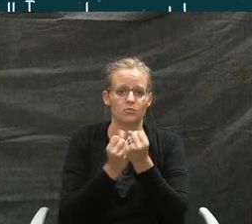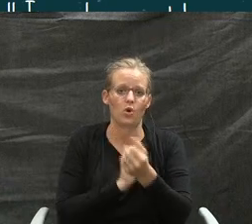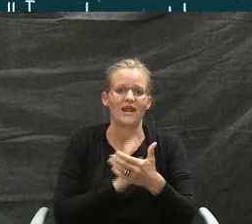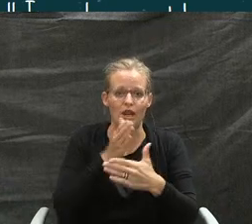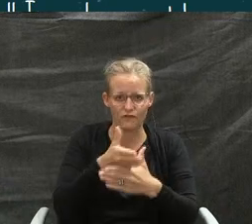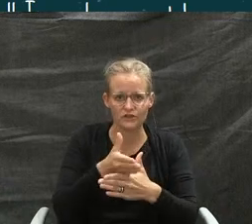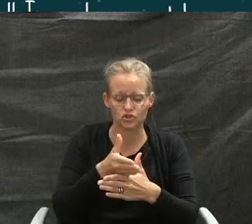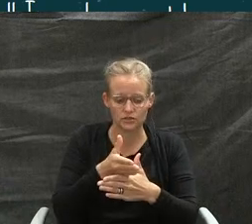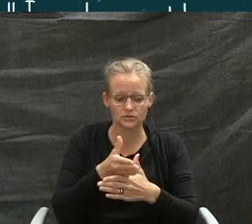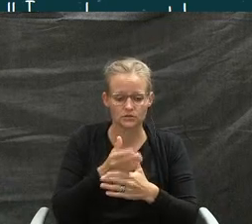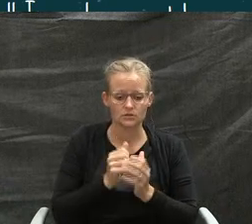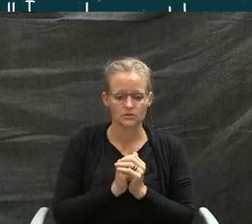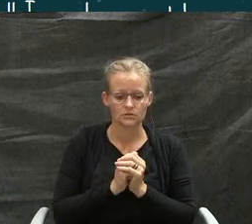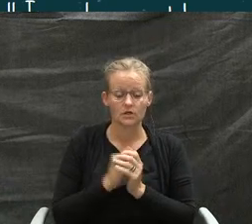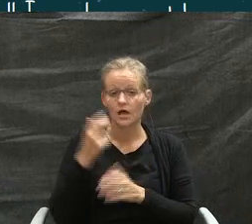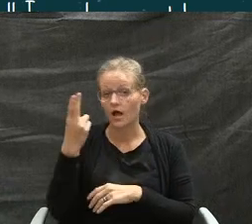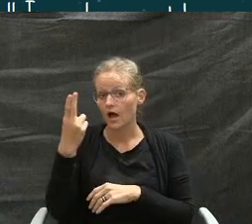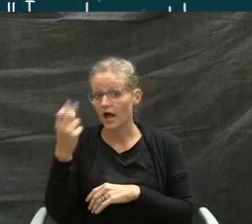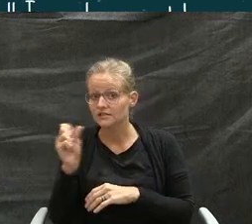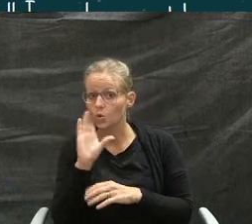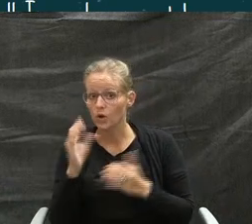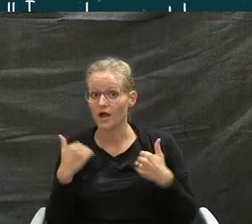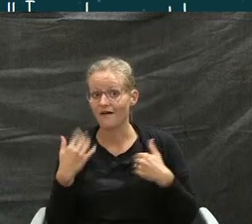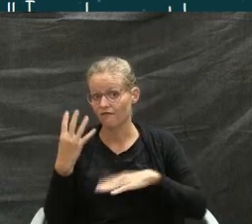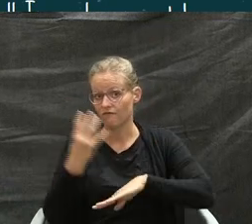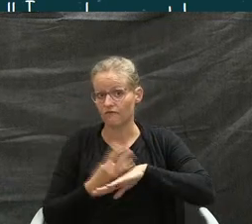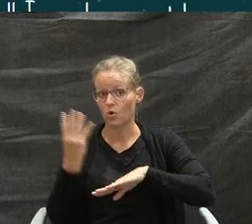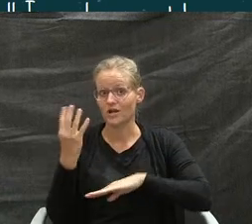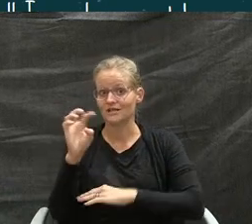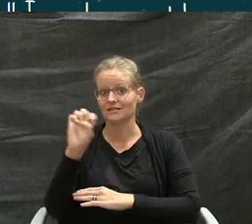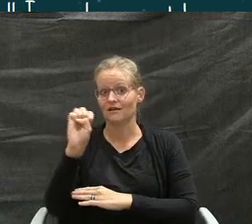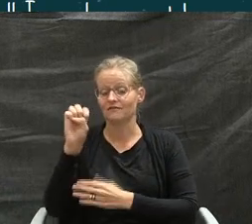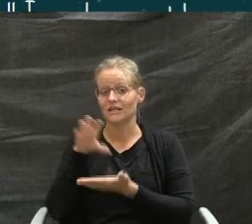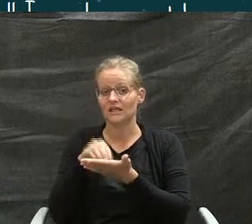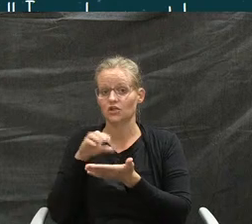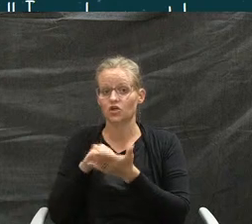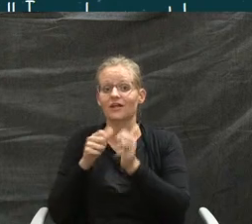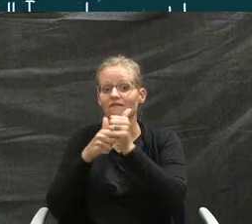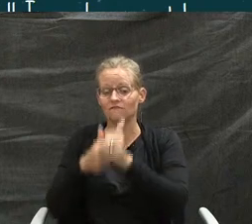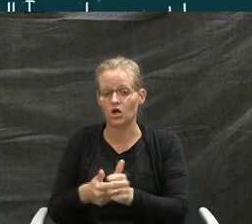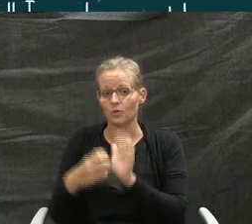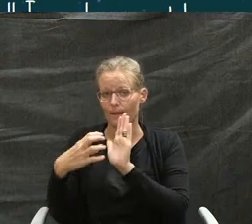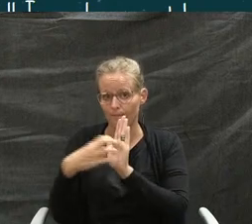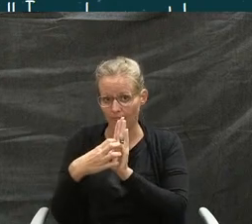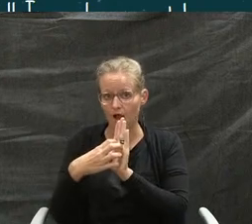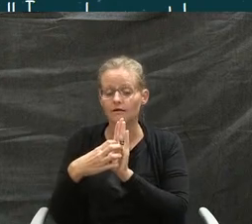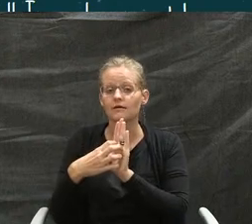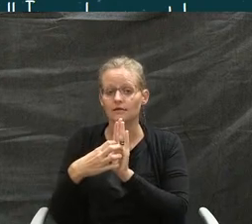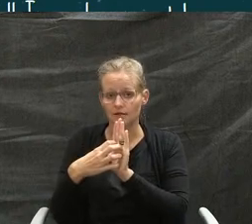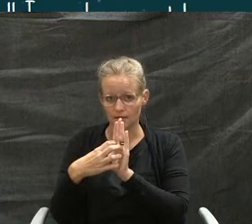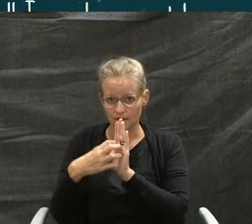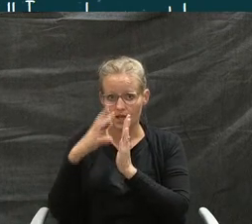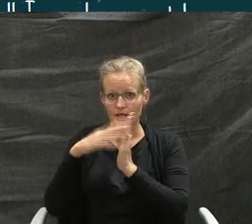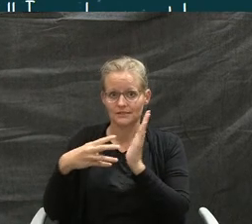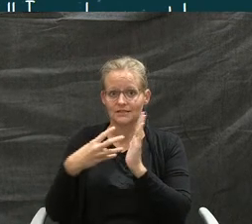The high school will have four days of E learning and this will follow the block schedule that they had at the high school. In